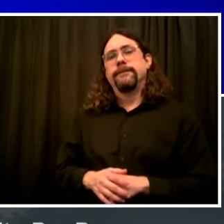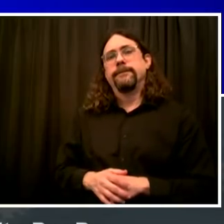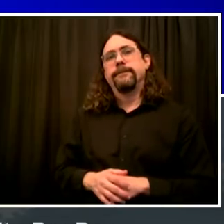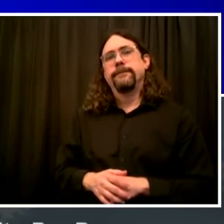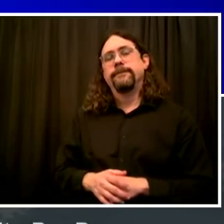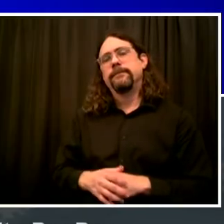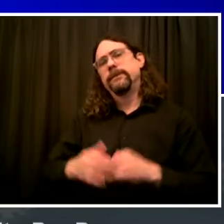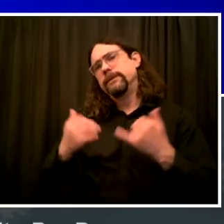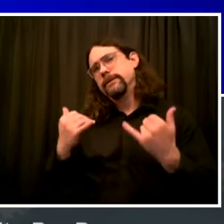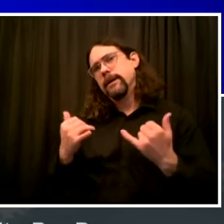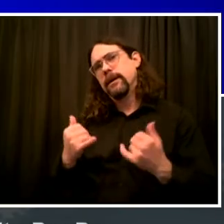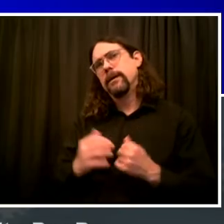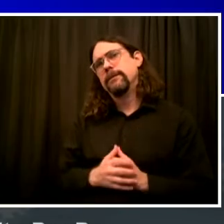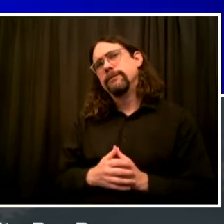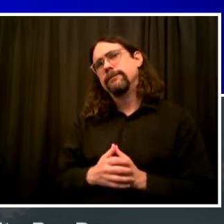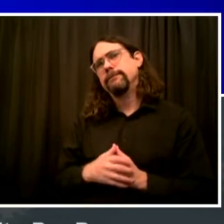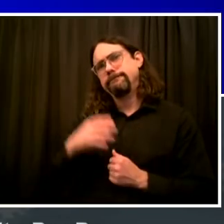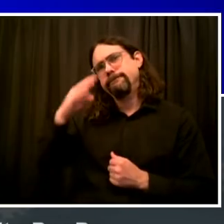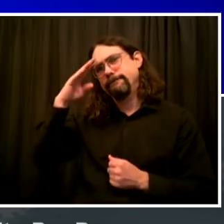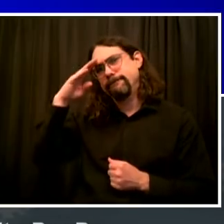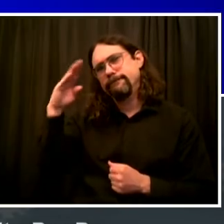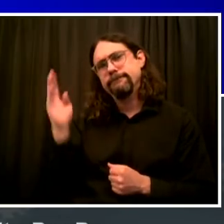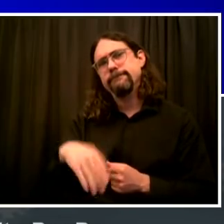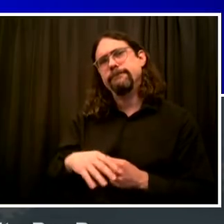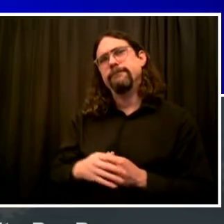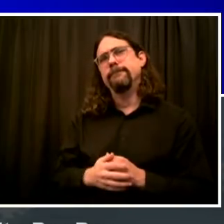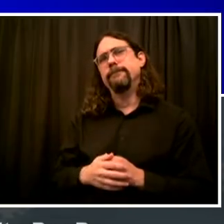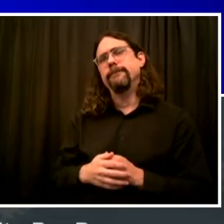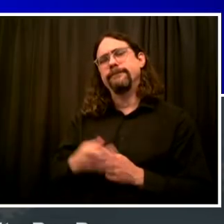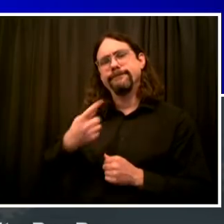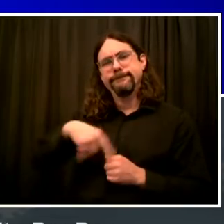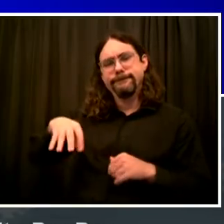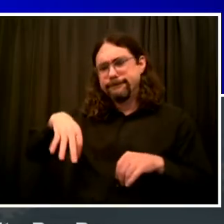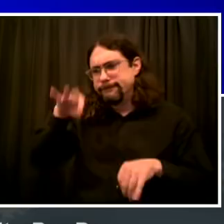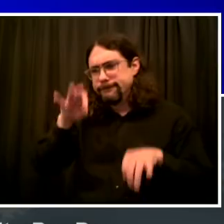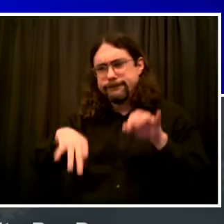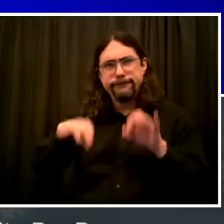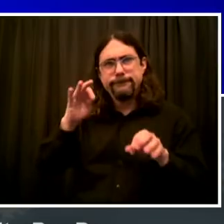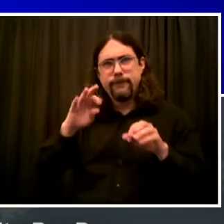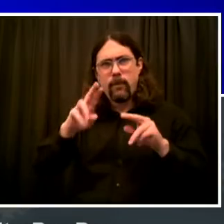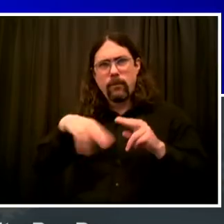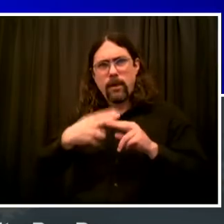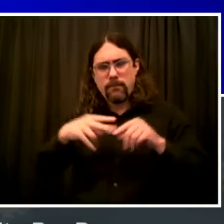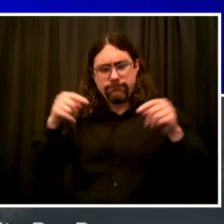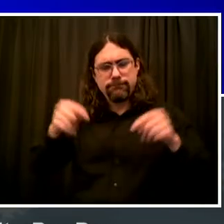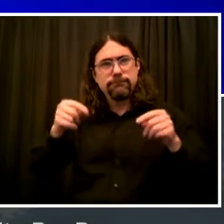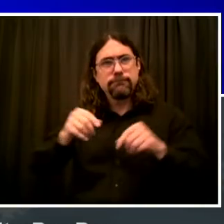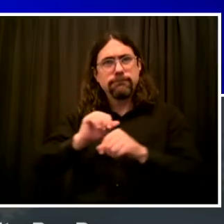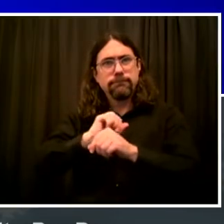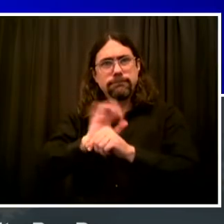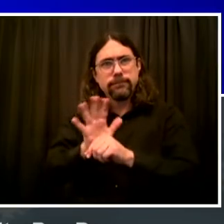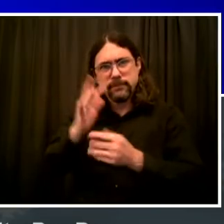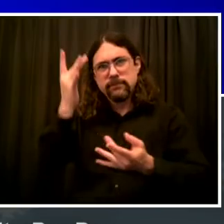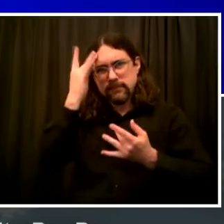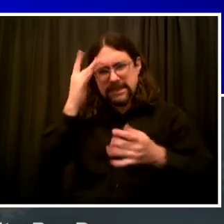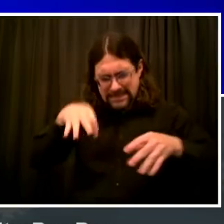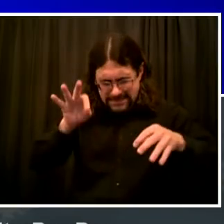NOW, YOU KNOW, WE EPKE EALRNING AOUBT THIS DISEASE, AND IT IS ALWAYS CHLLAENNGGI TOBE